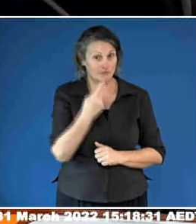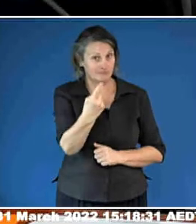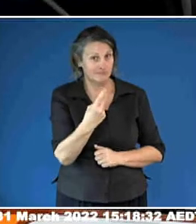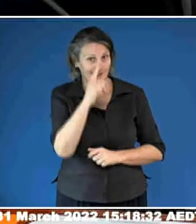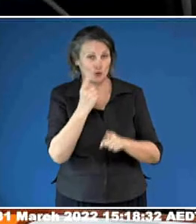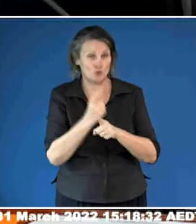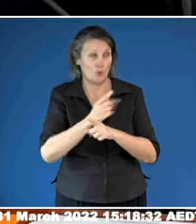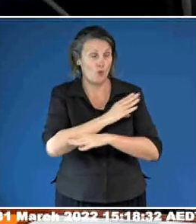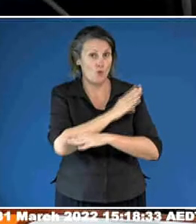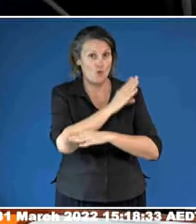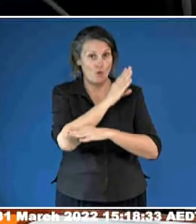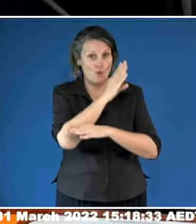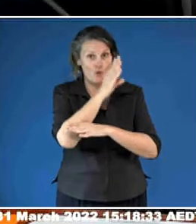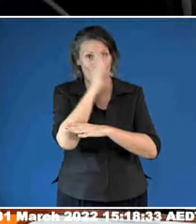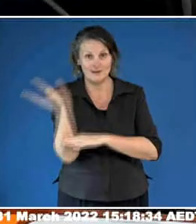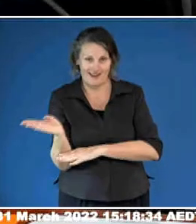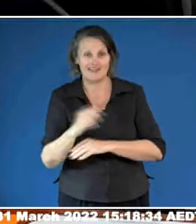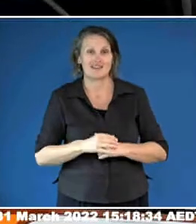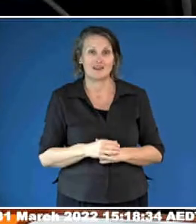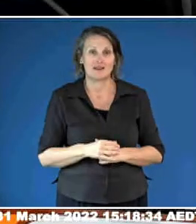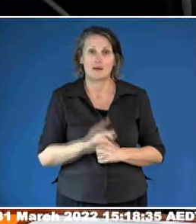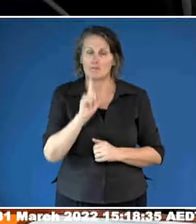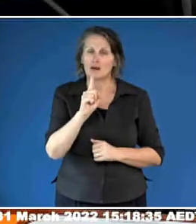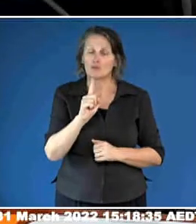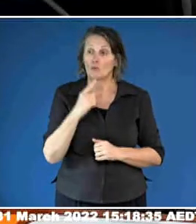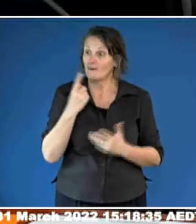continue not only in the hearing rooms but outside the hearing rooms, and I wanted to